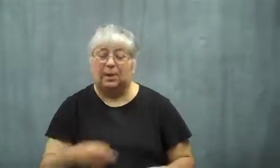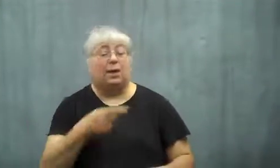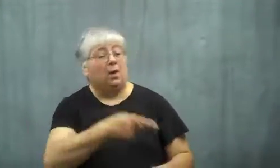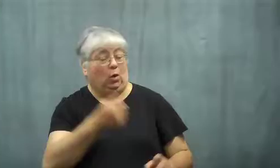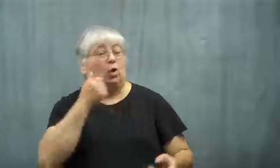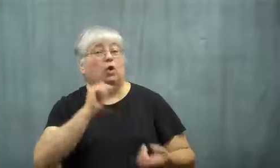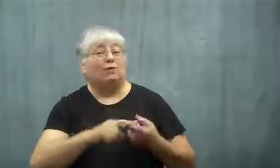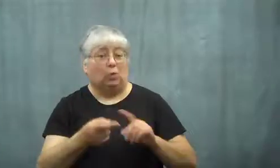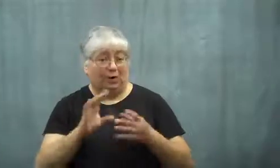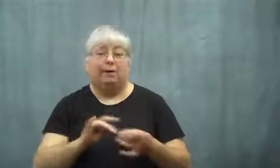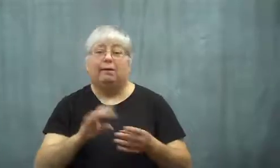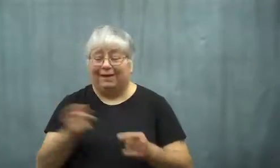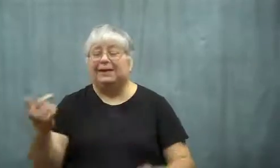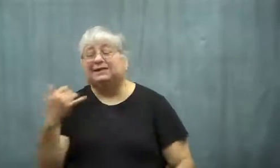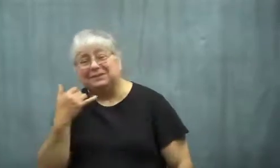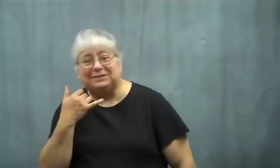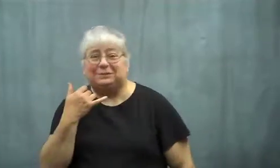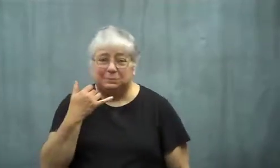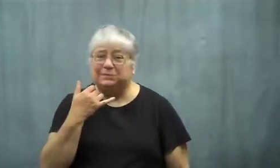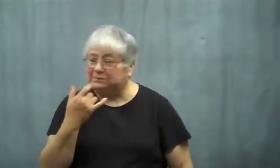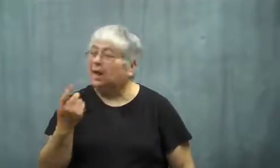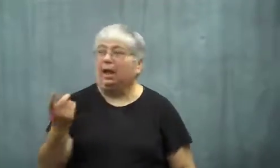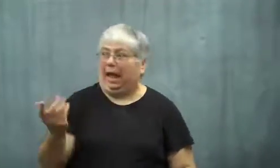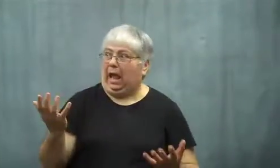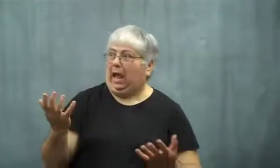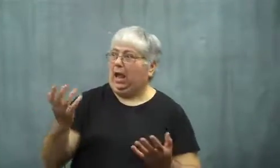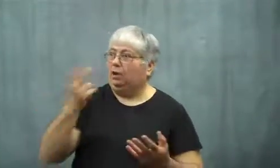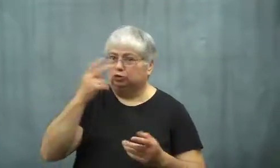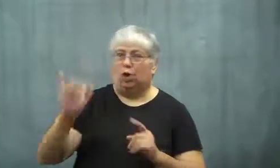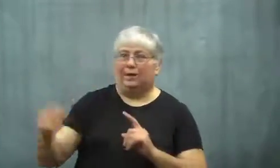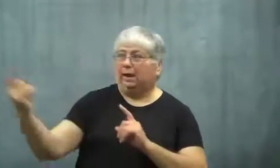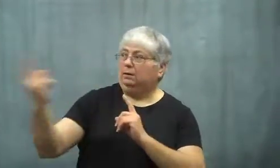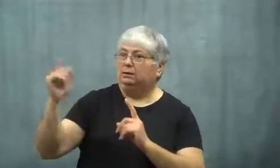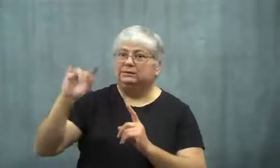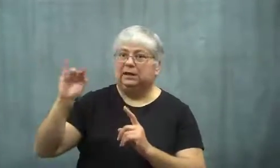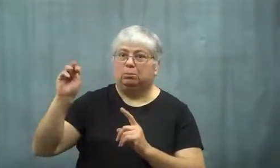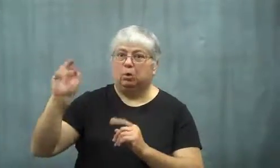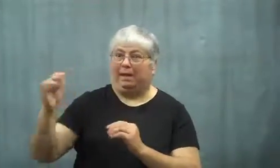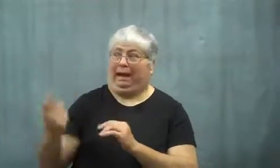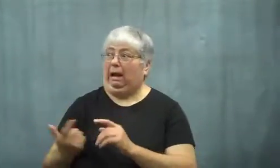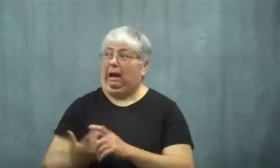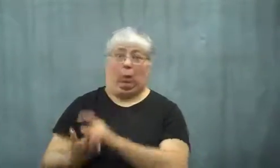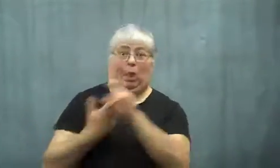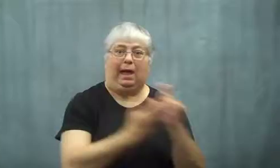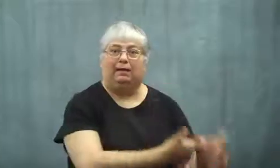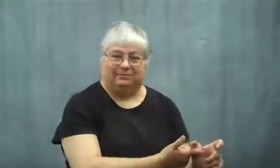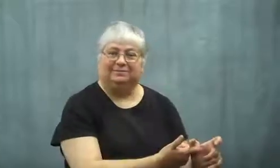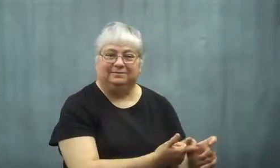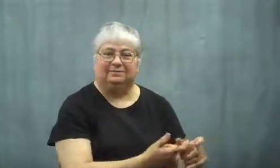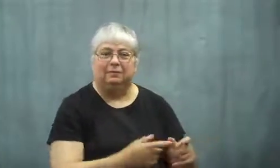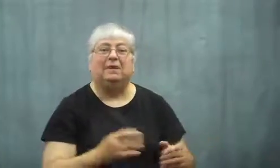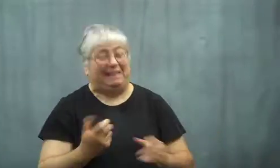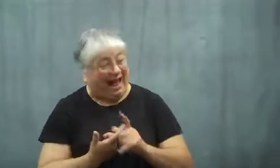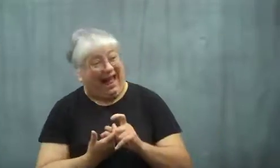The girlfriend said that Martin ran from Zimmerman.